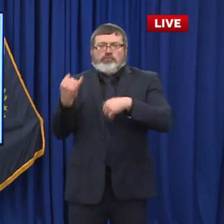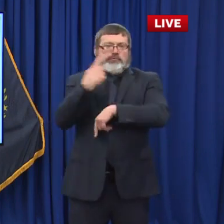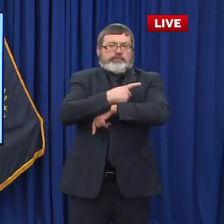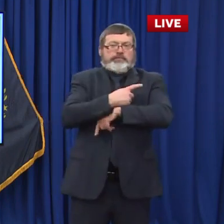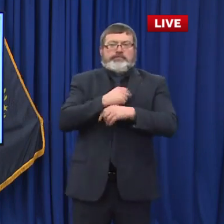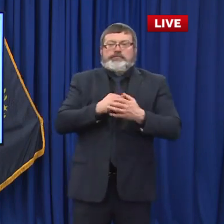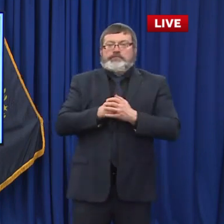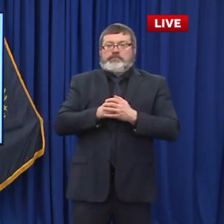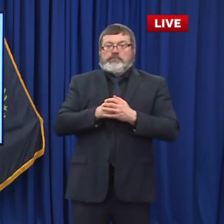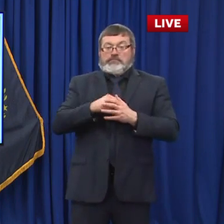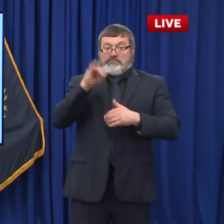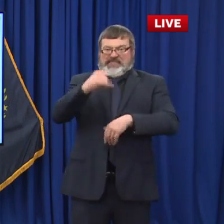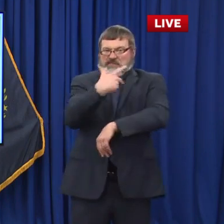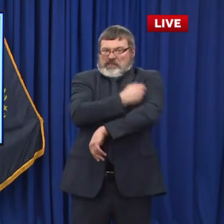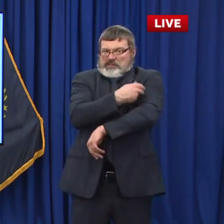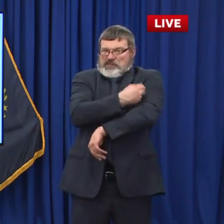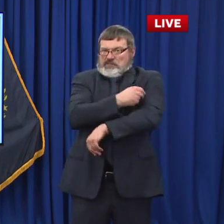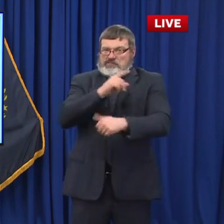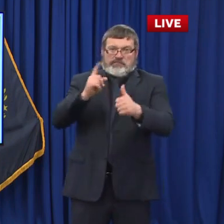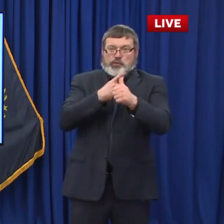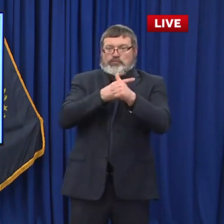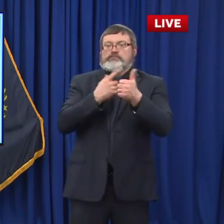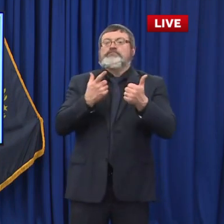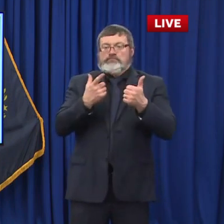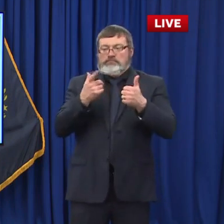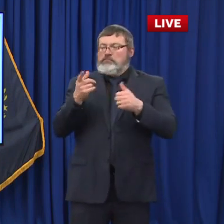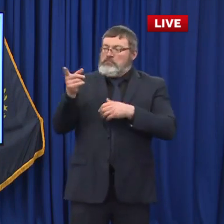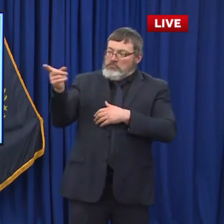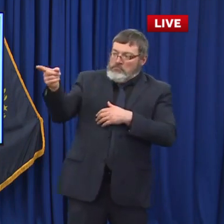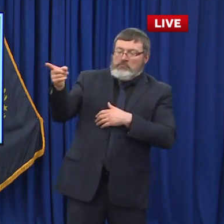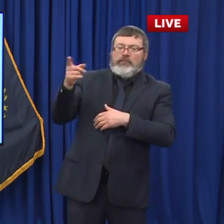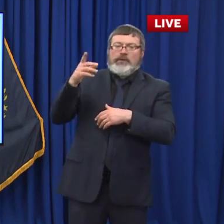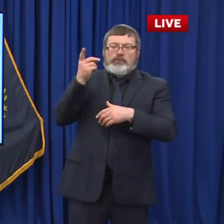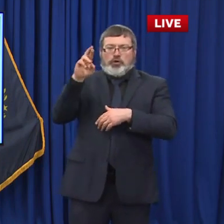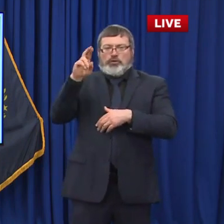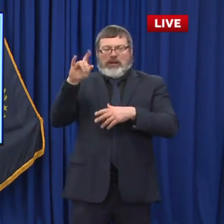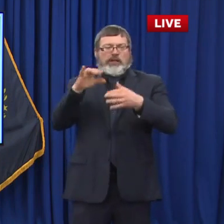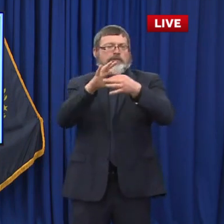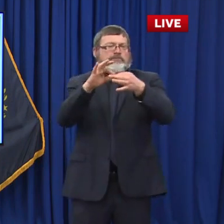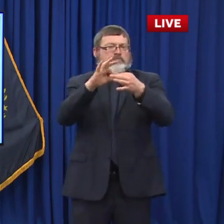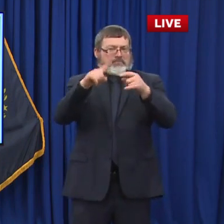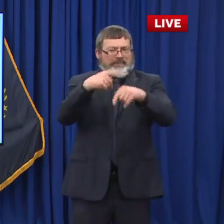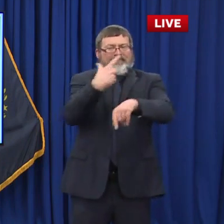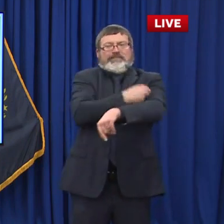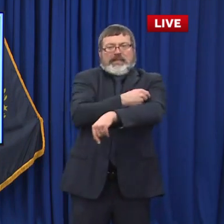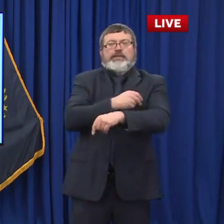IT COUPLE OF THINGS WE WANT TO BRING FOLKS UP TO SPEED ON. SPEAKING OF THE VACCINE, DR.